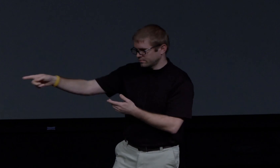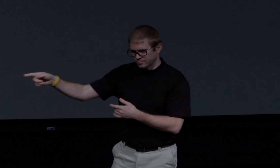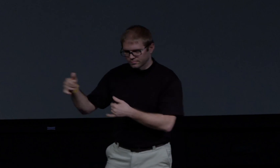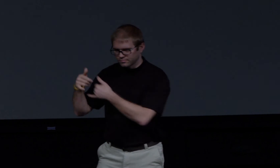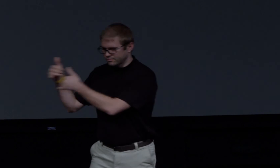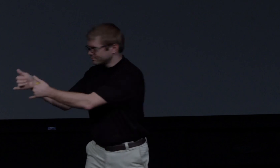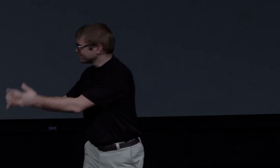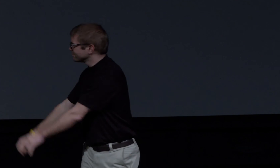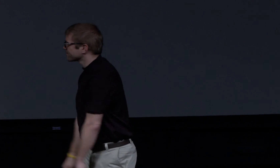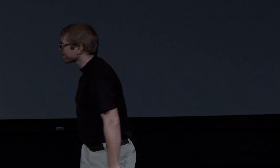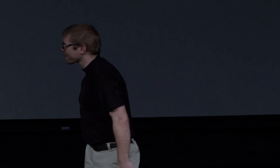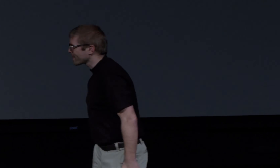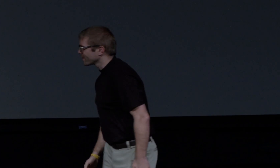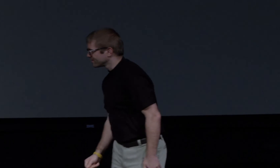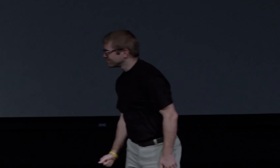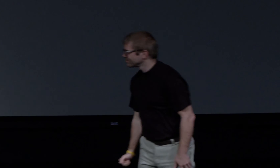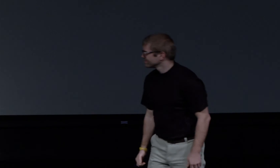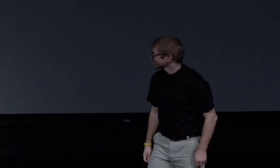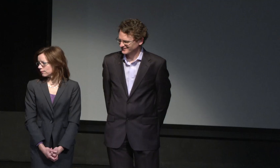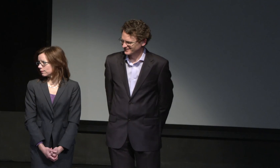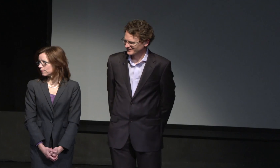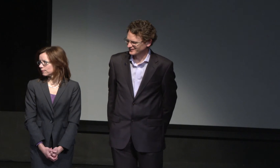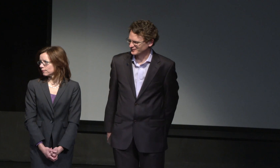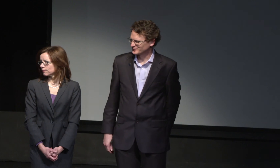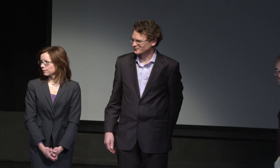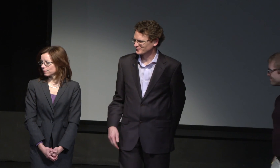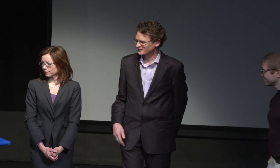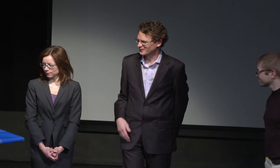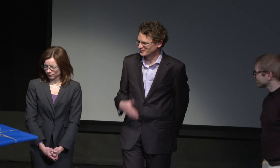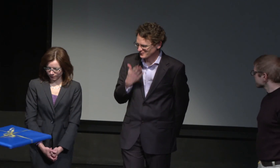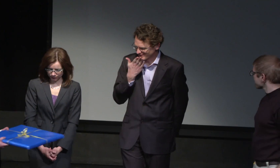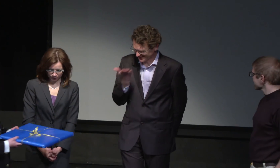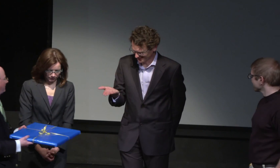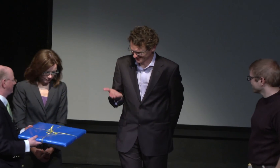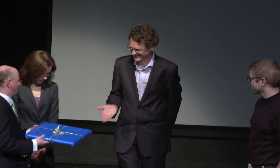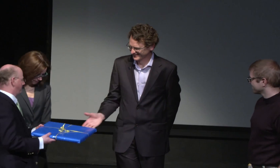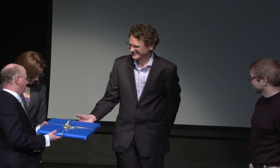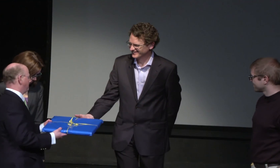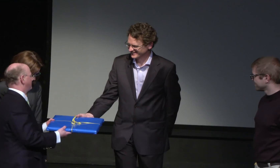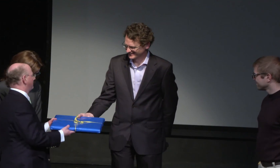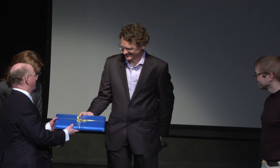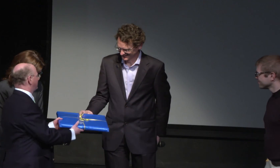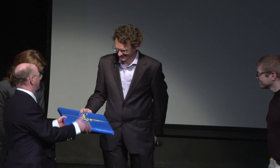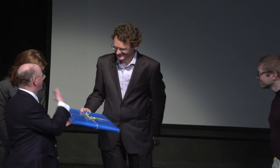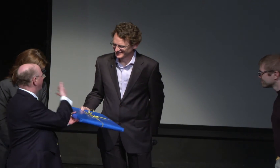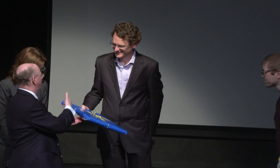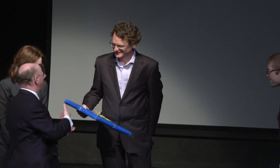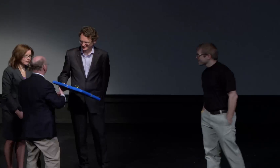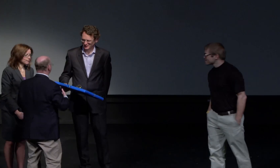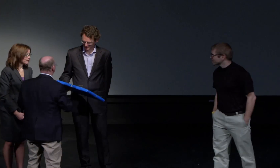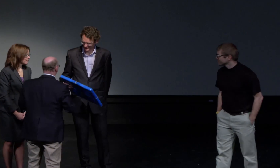in her honor and because of its connection to climate and the earth as a whole, we would like to present it to you.